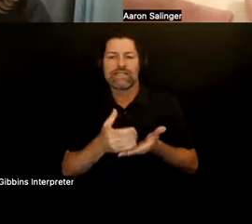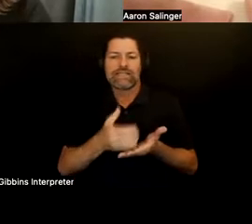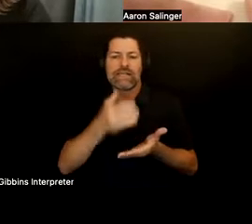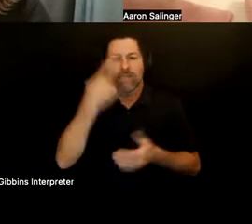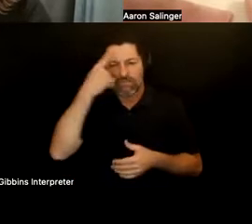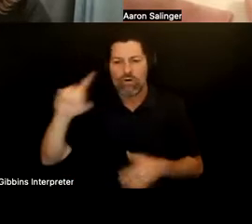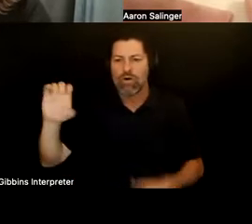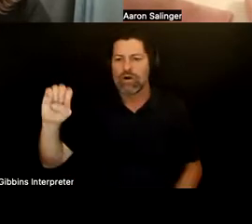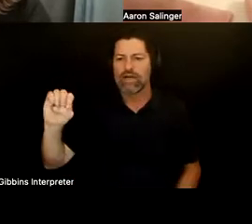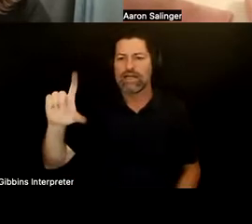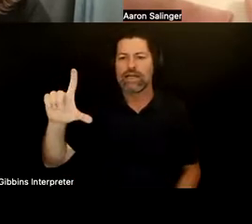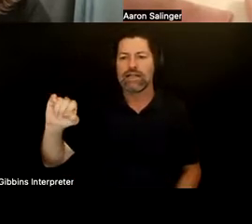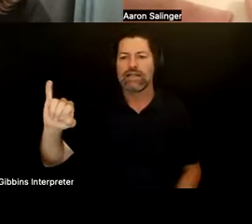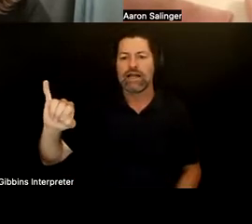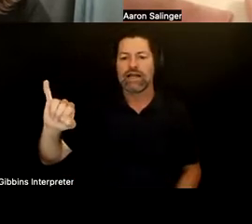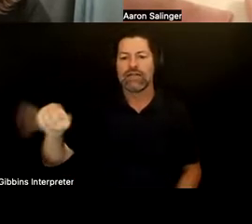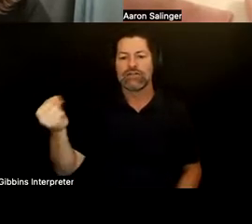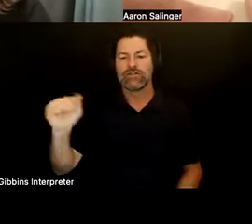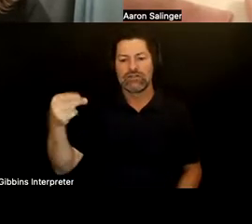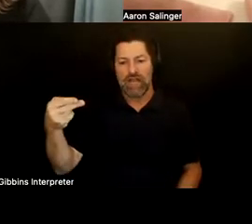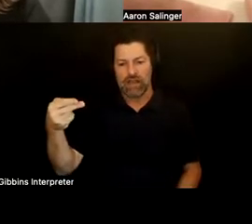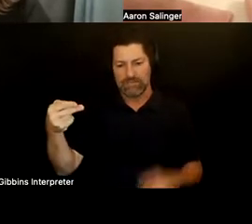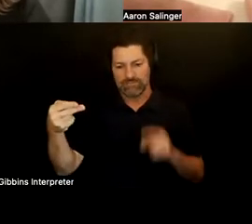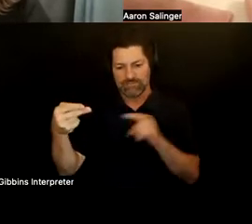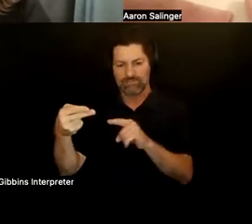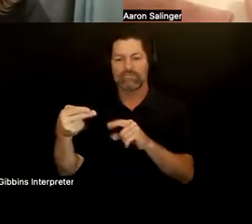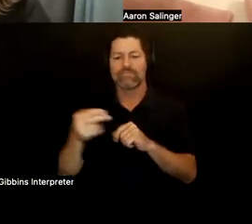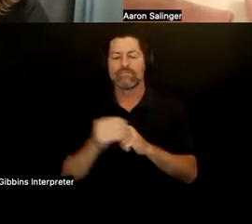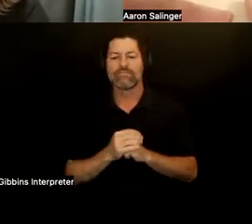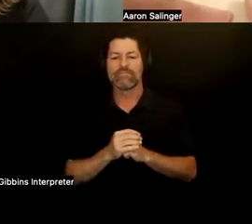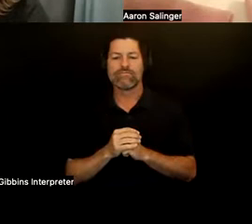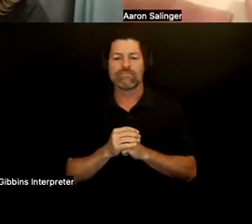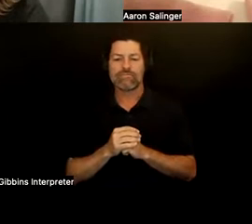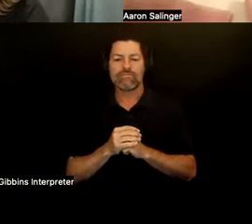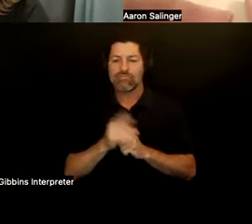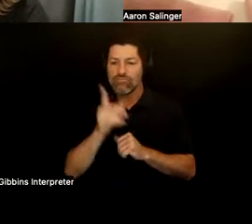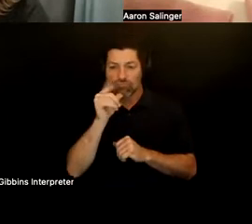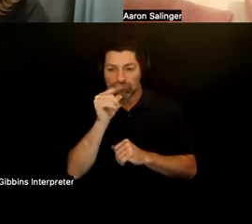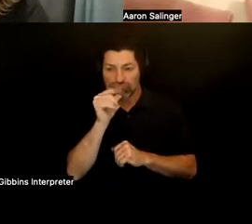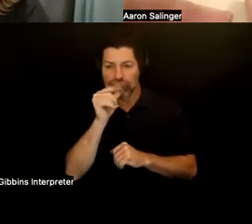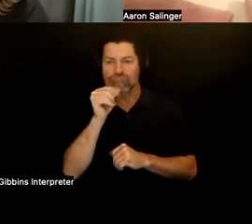19:49:18 So Elijah is Eliasho in Hebrew. 19:49:23 This is Elijah is the messenger or